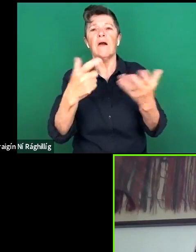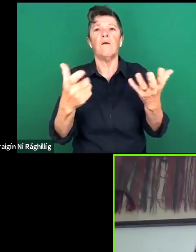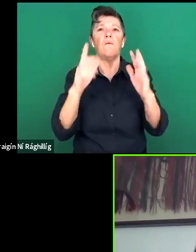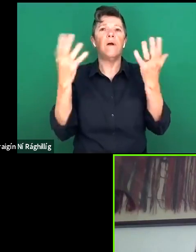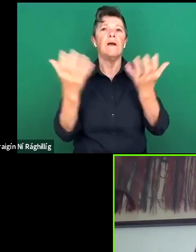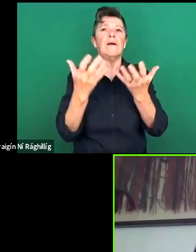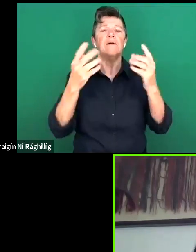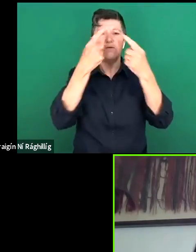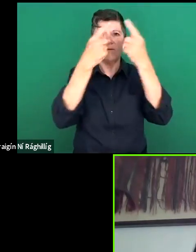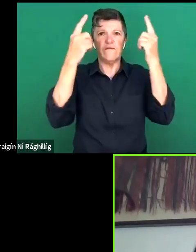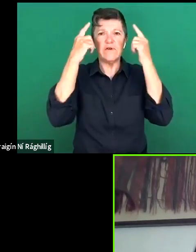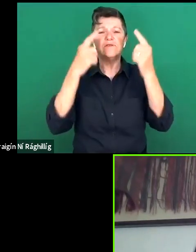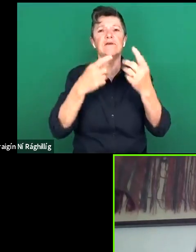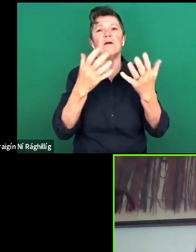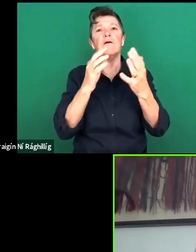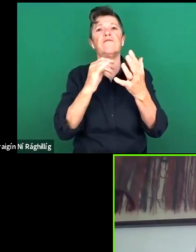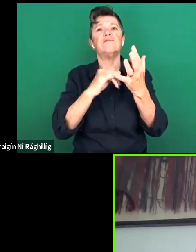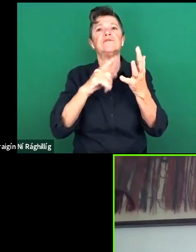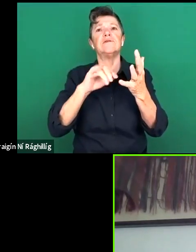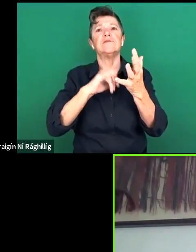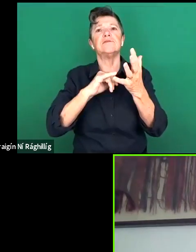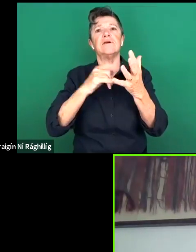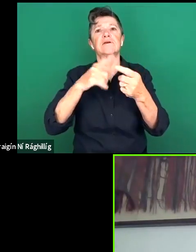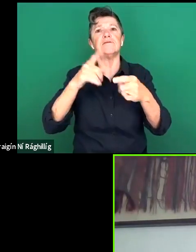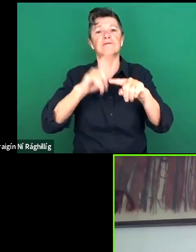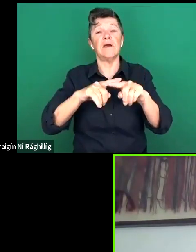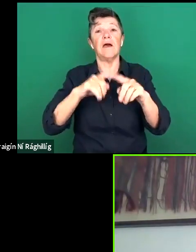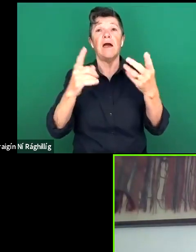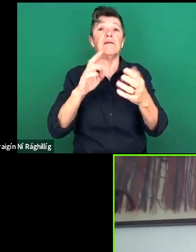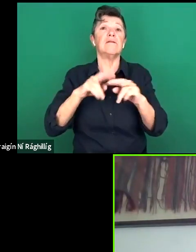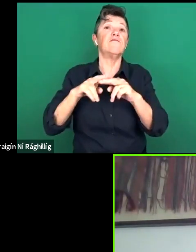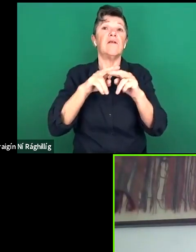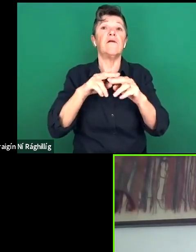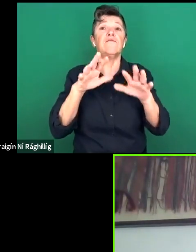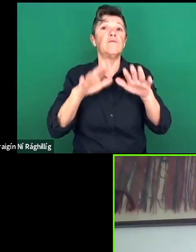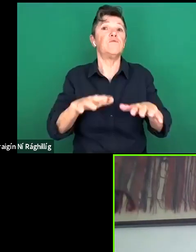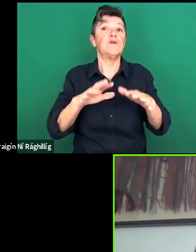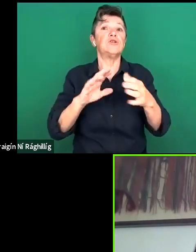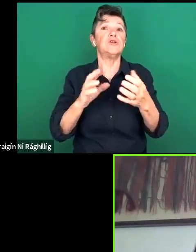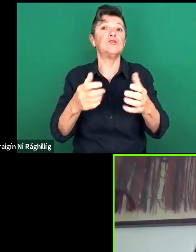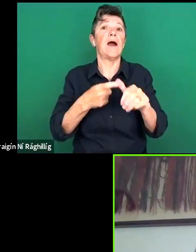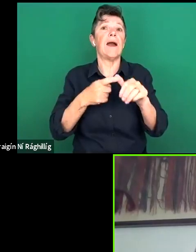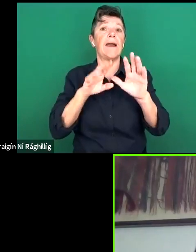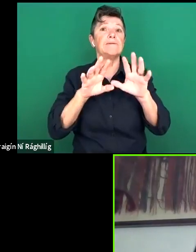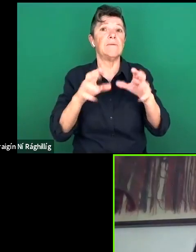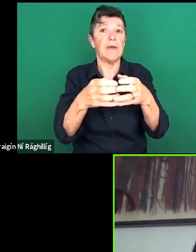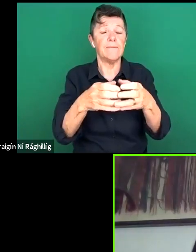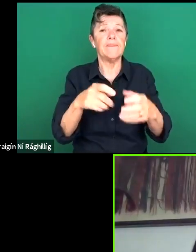to welcome Professor Bhambra and as you will hear tonight she's a